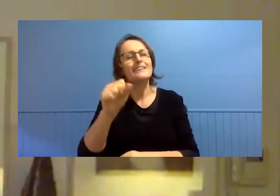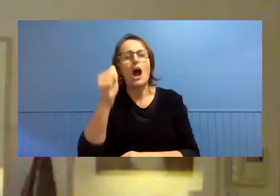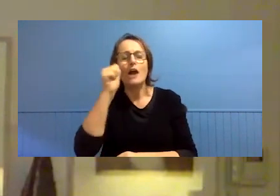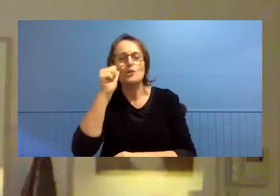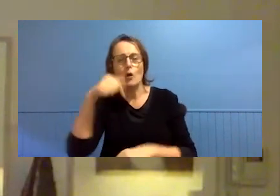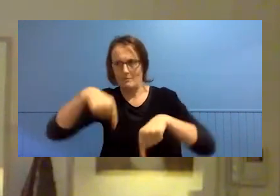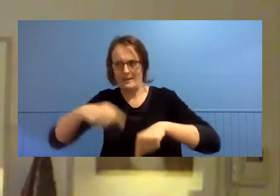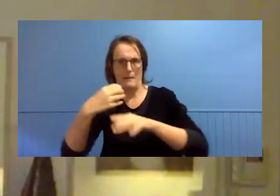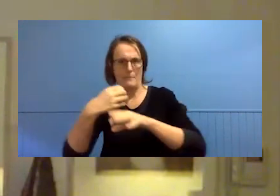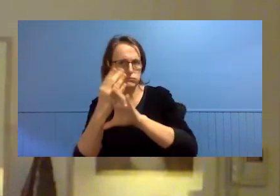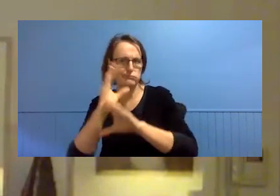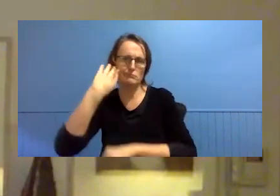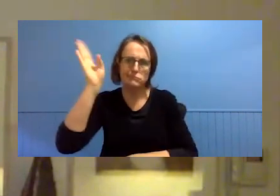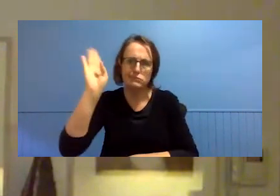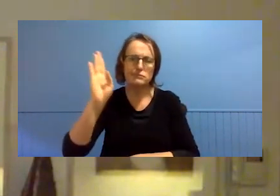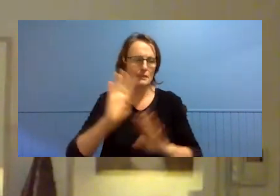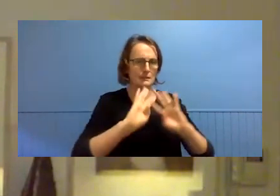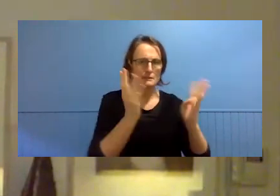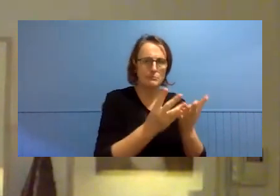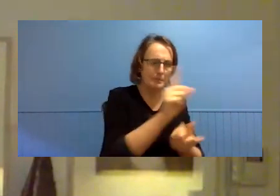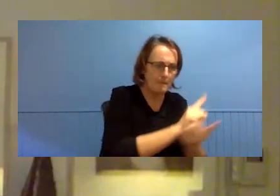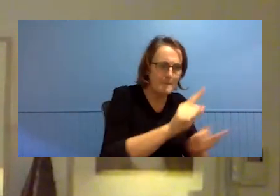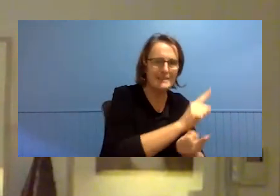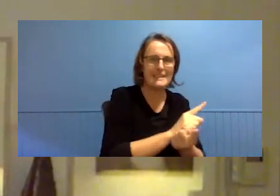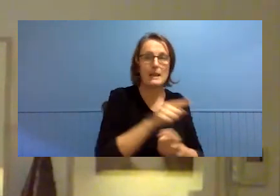these opportunities of speaking to us now, but the idea of saying,